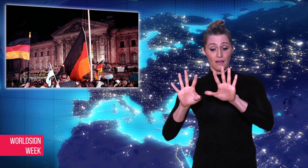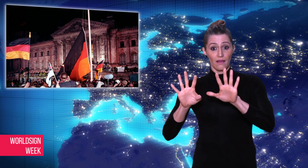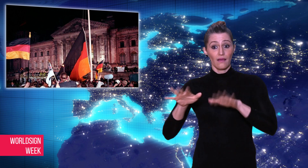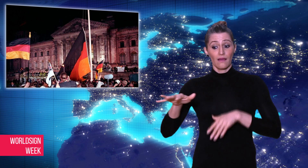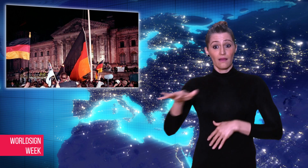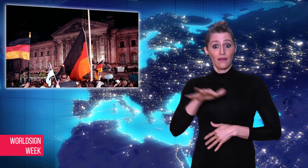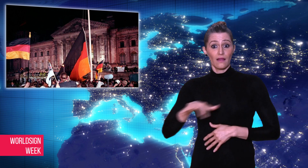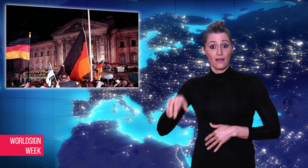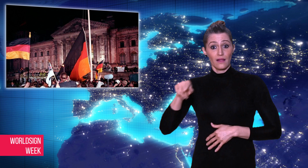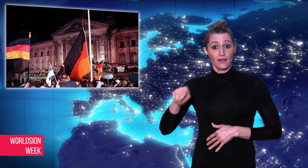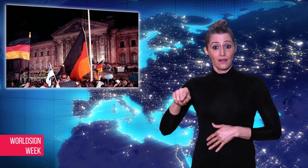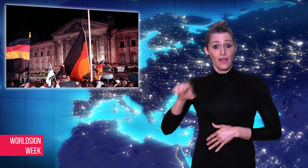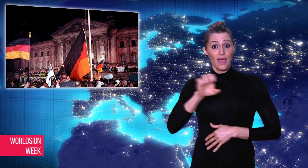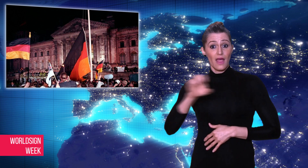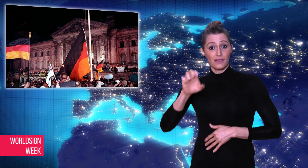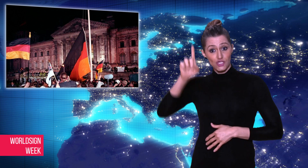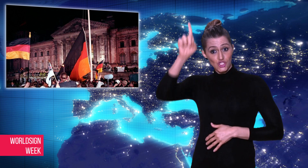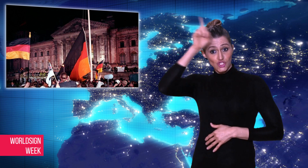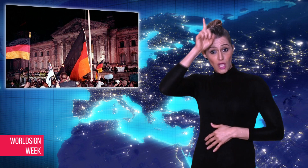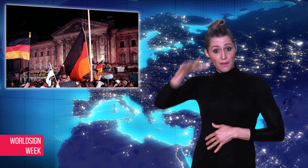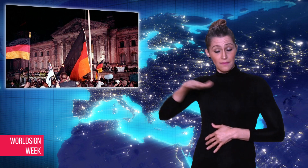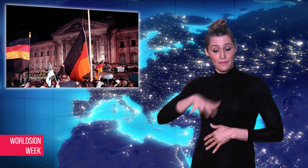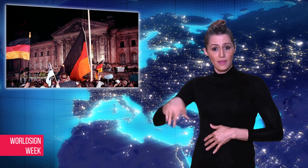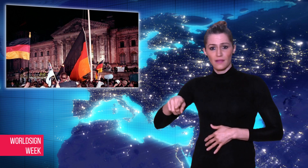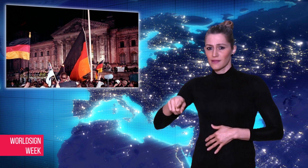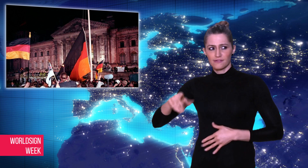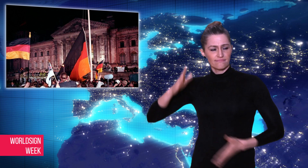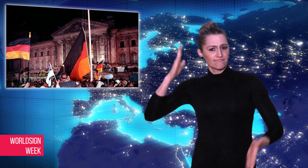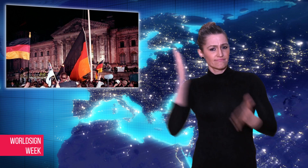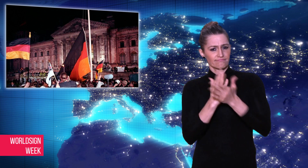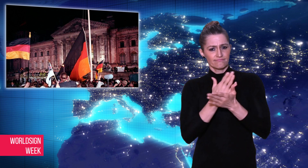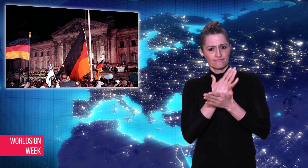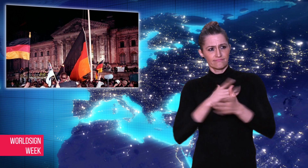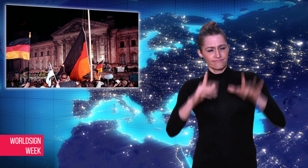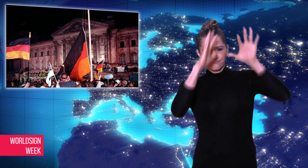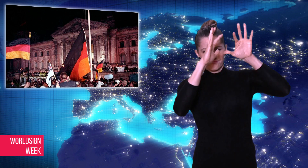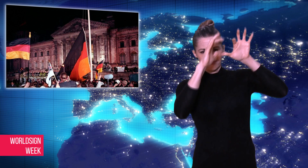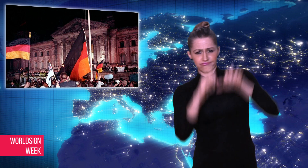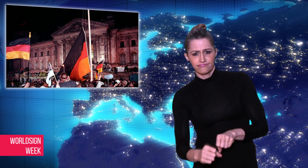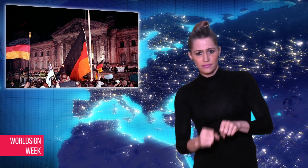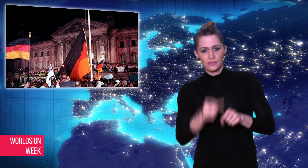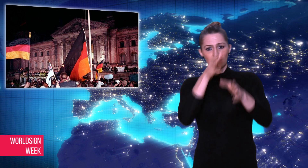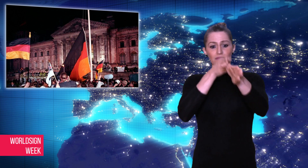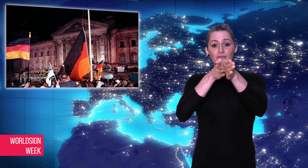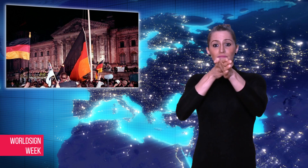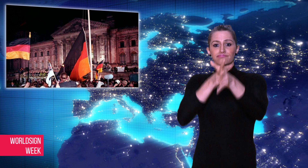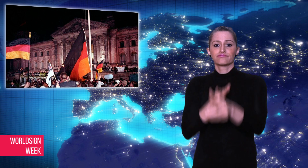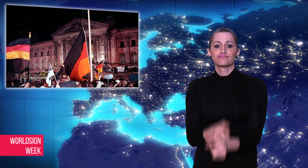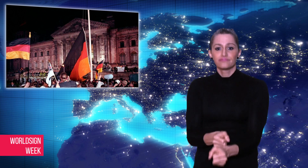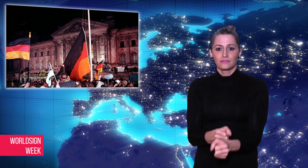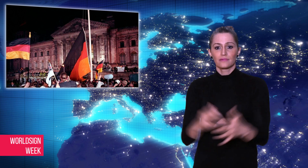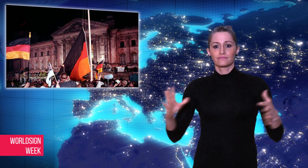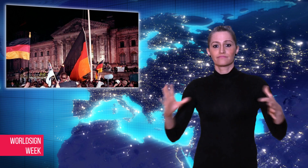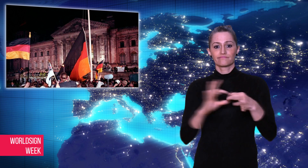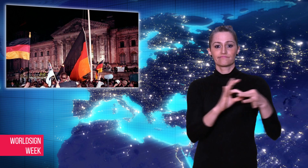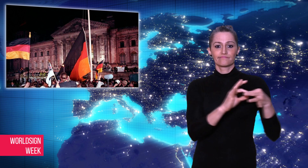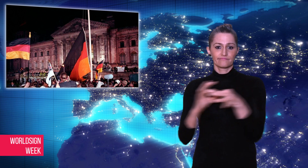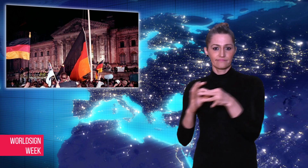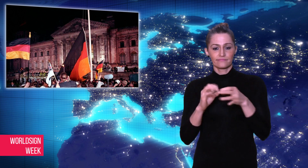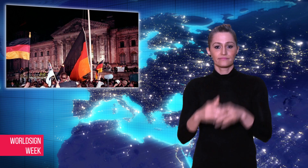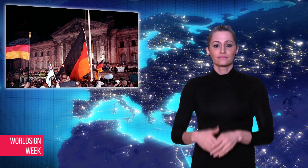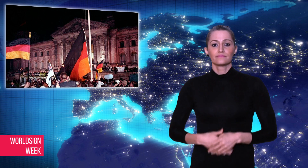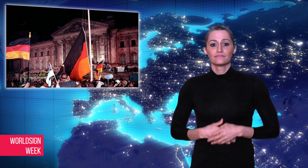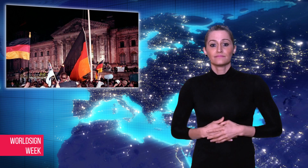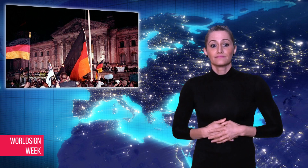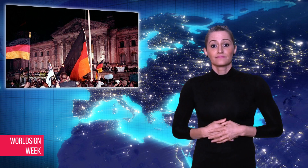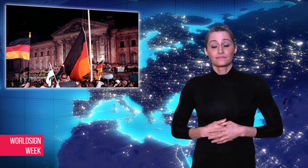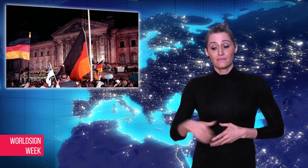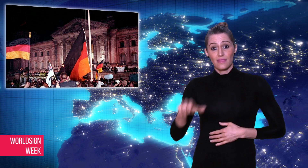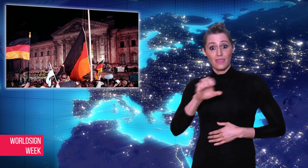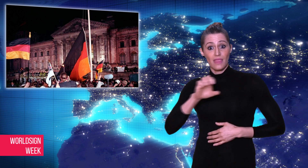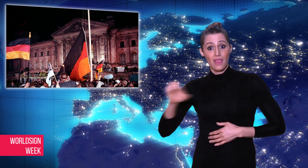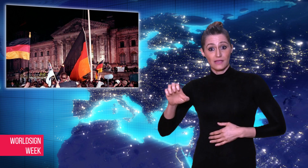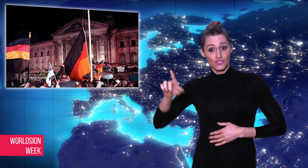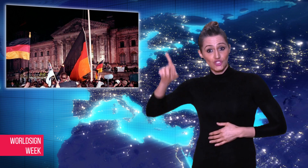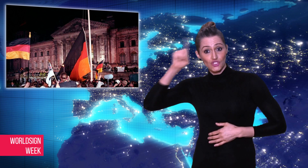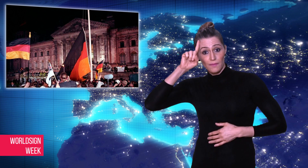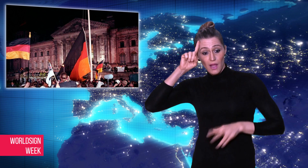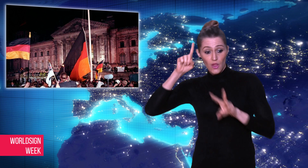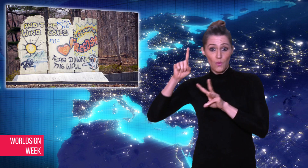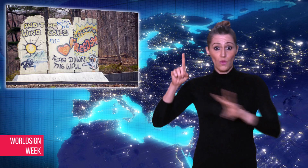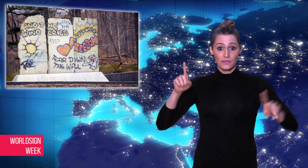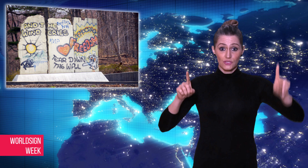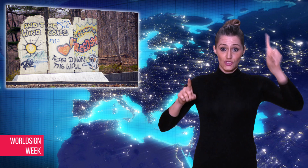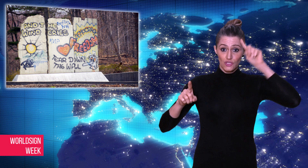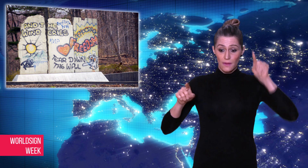East Germany and West Germany formally reunified